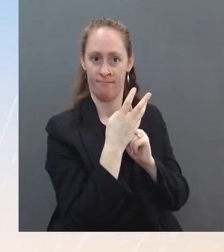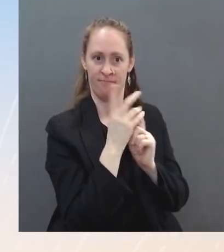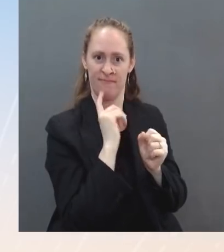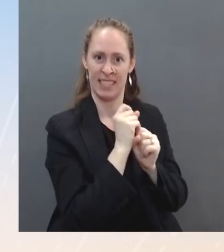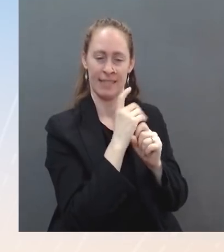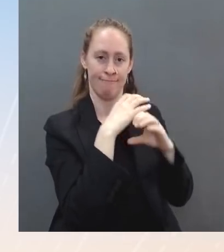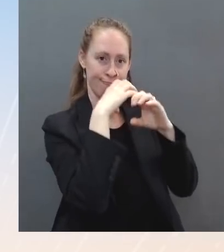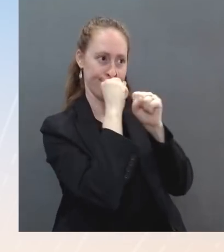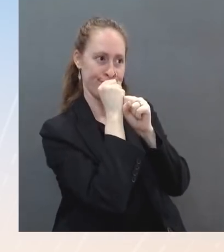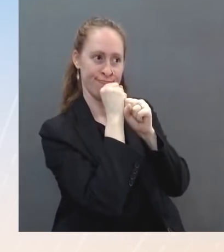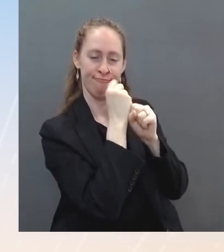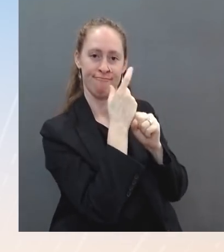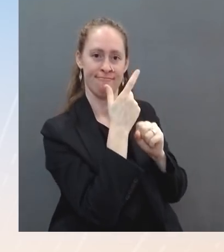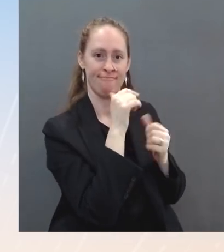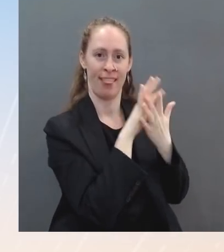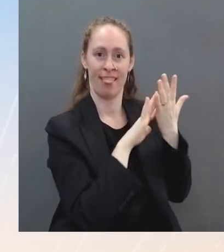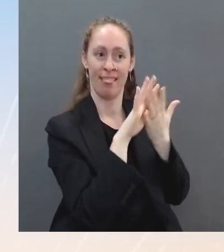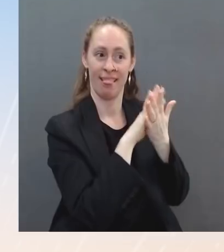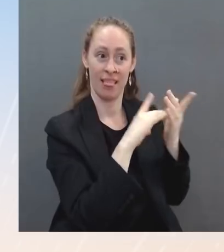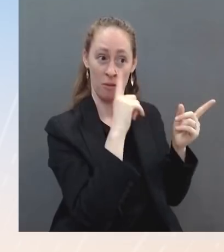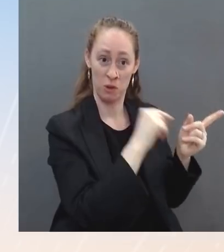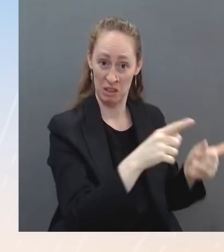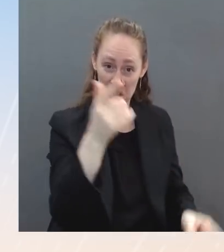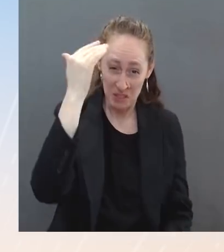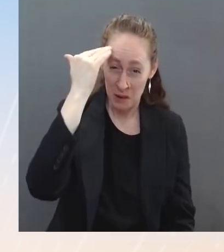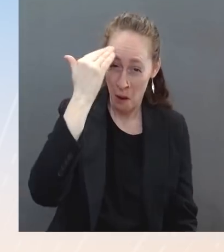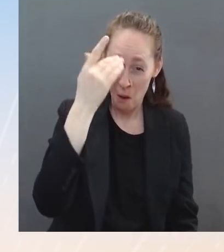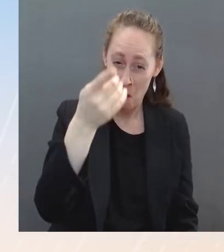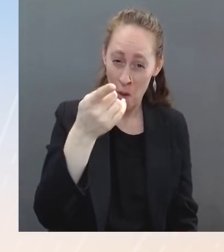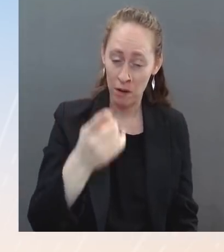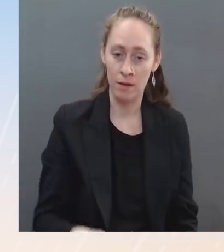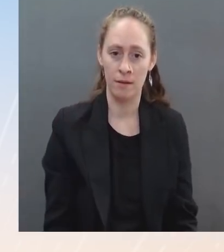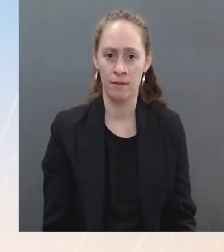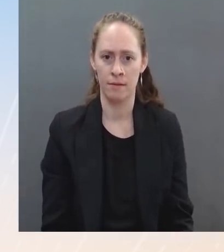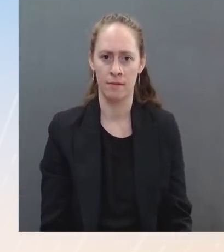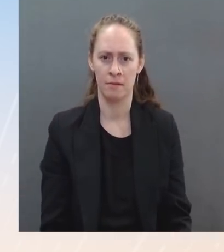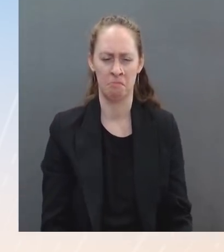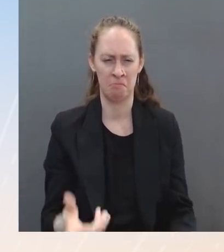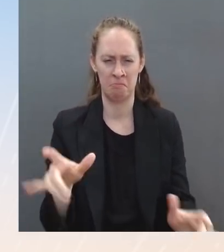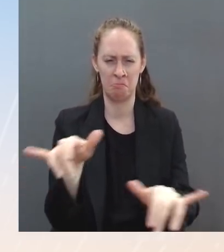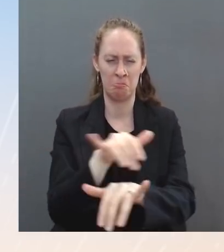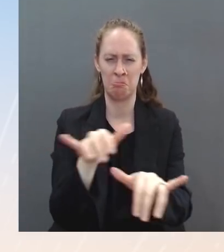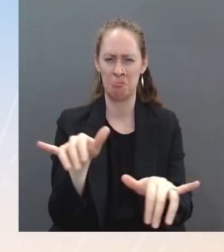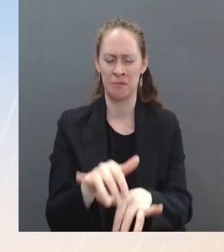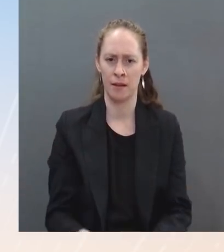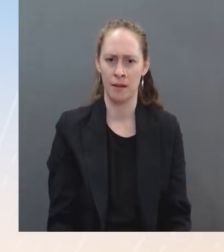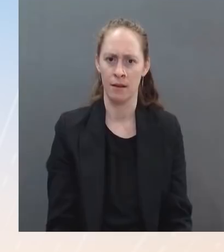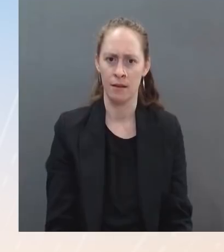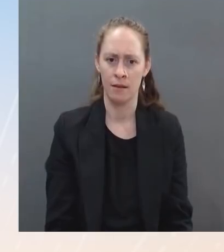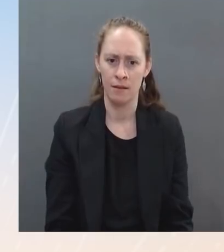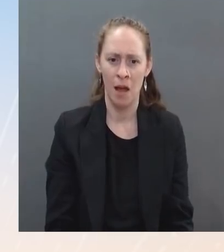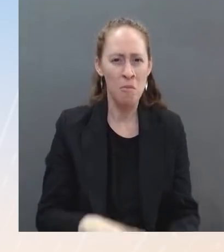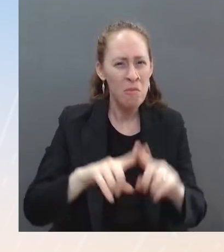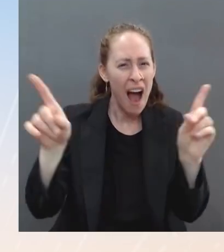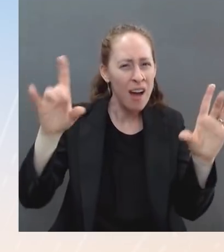The Press: The President said, "There's a lot of speculation." He didn't say, "We have hard evidence. We're confident." Ms. Bedingfield: And there's -- there is plenty of discussion.